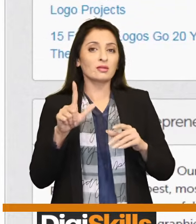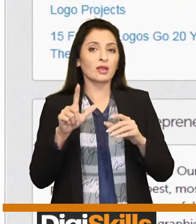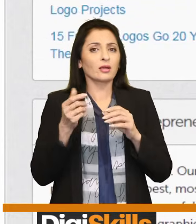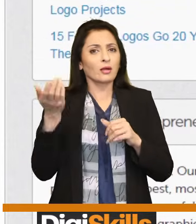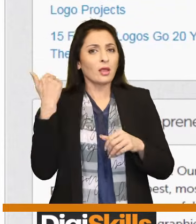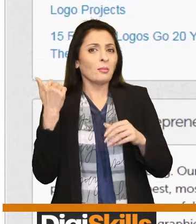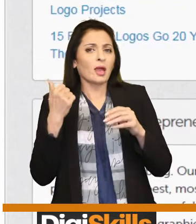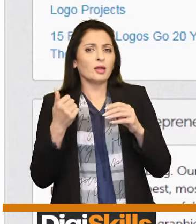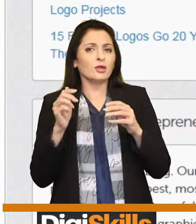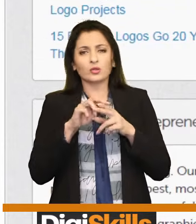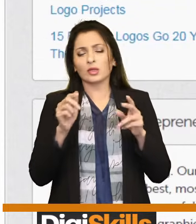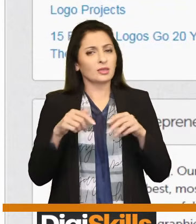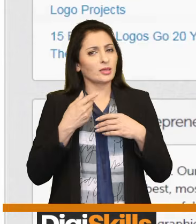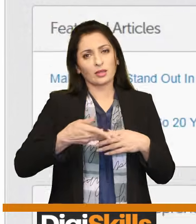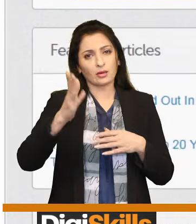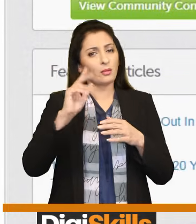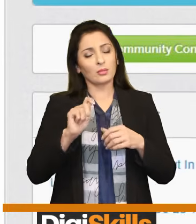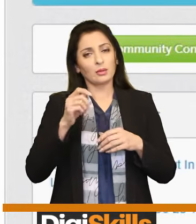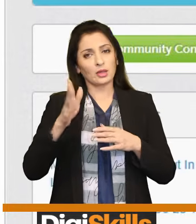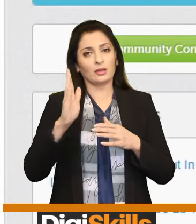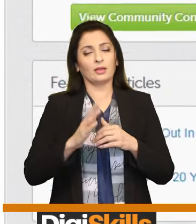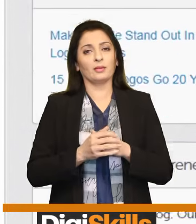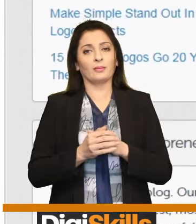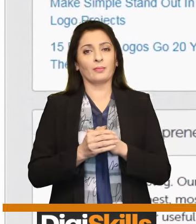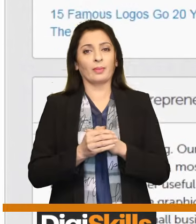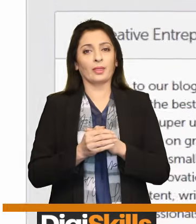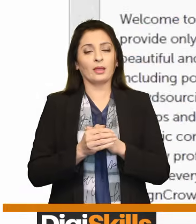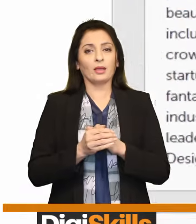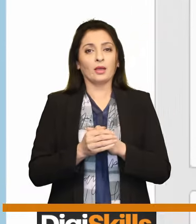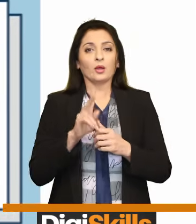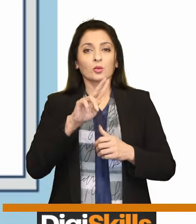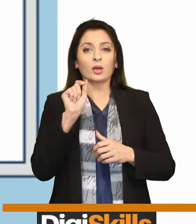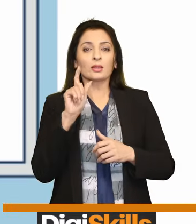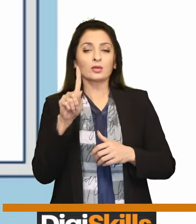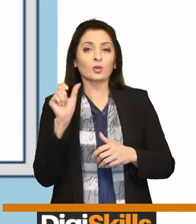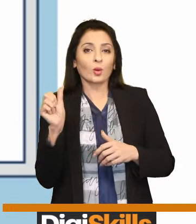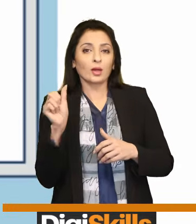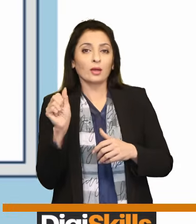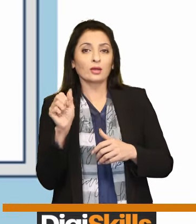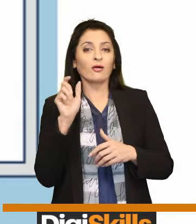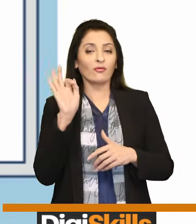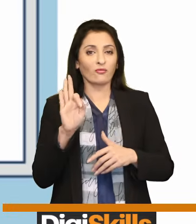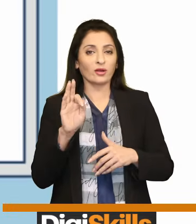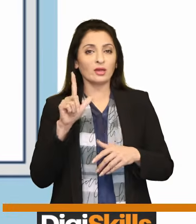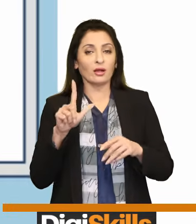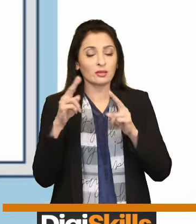a flash in a pane as a work plate growth for the freelance work. This is the freelance behavior report of 2016,